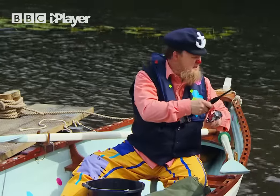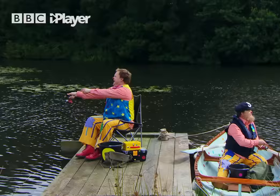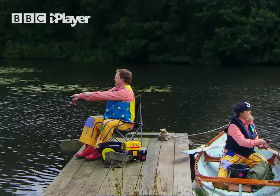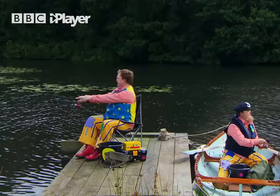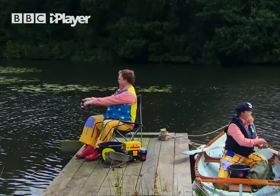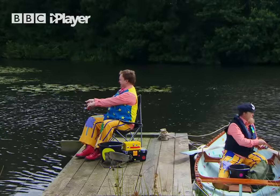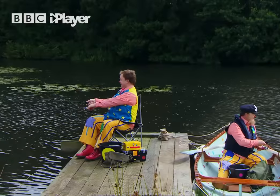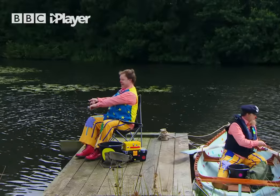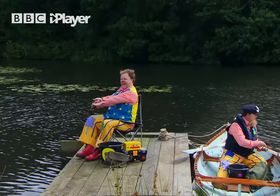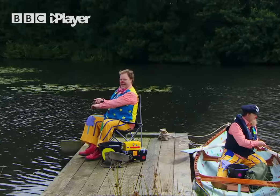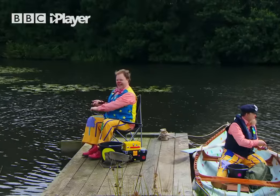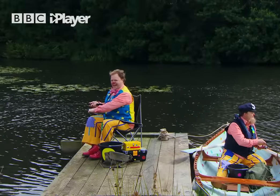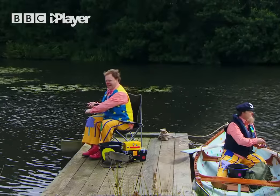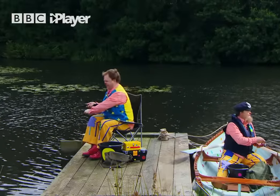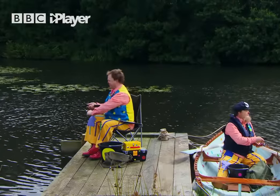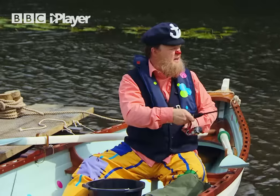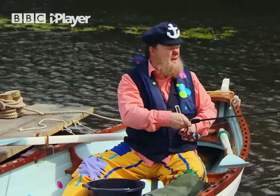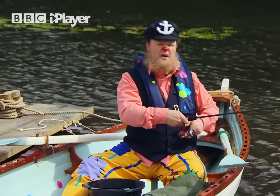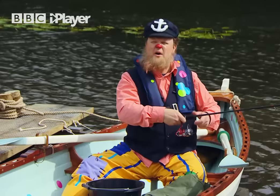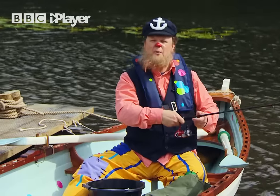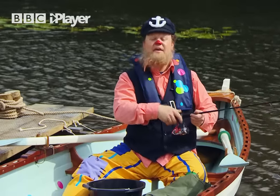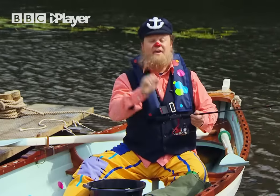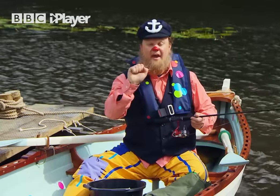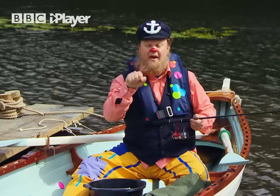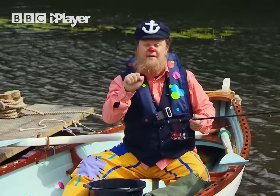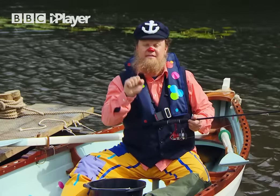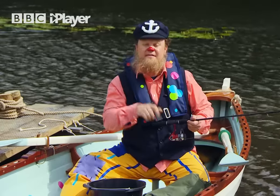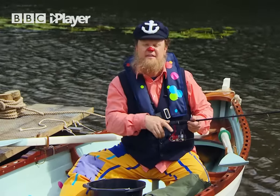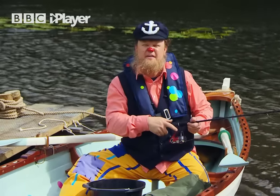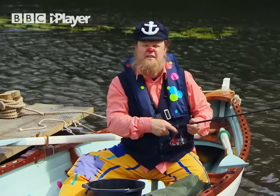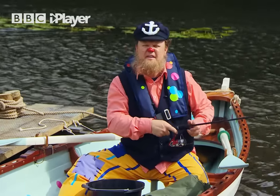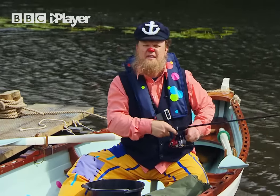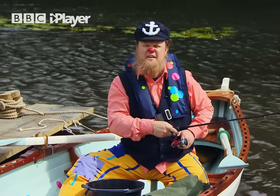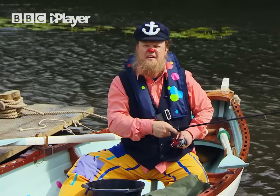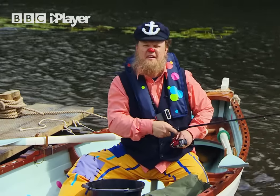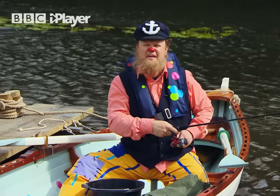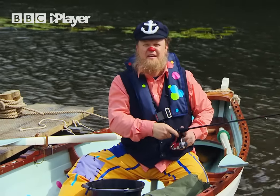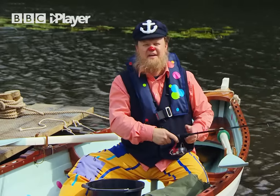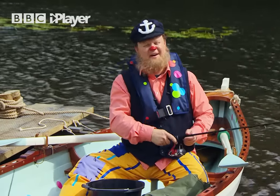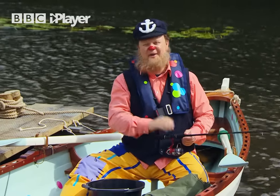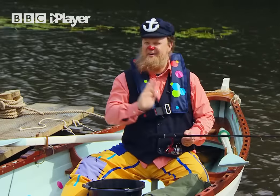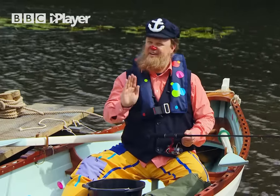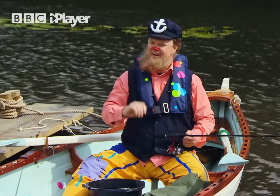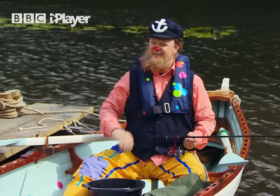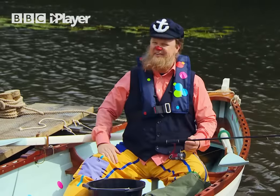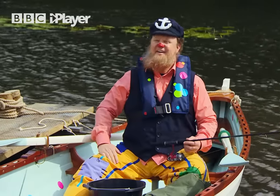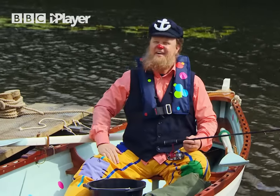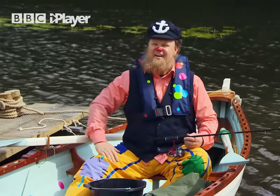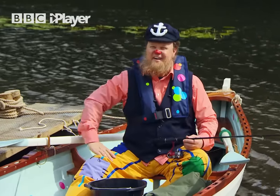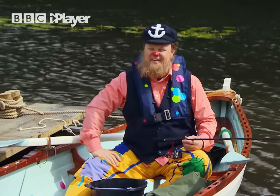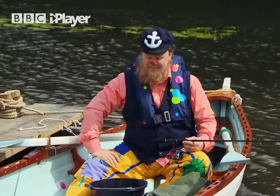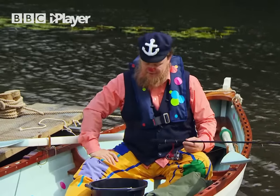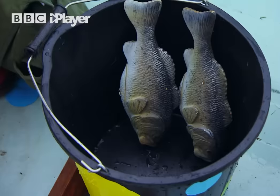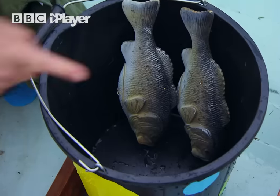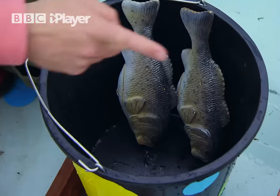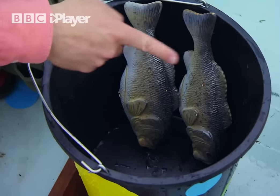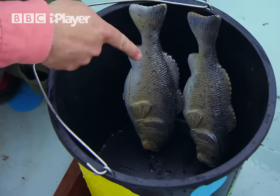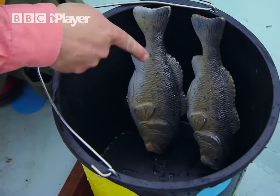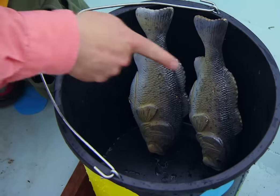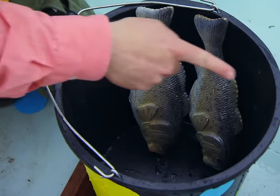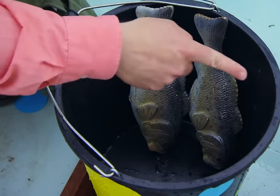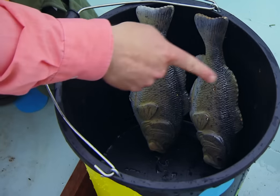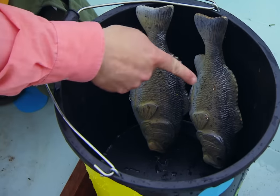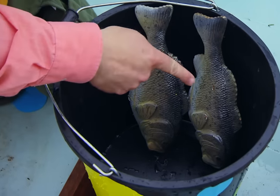fisherman what yes another fish has gone oh no i think you're a mistake and i've got one